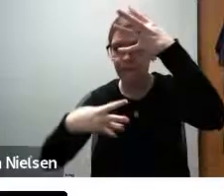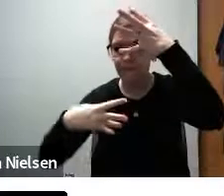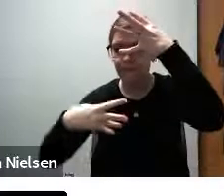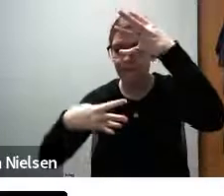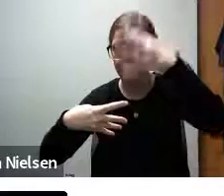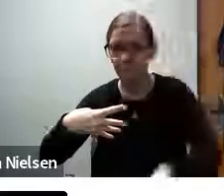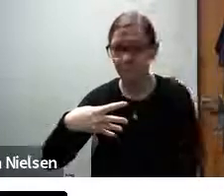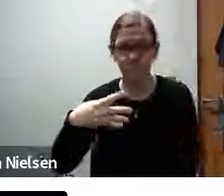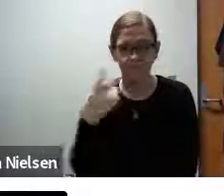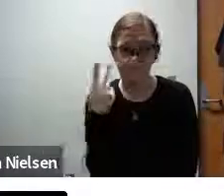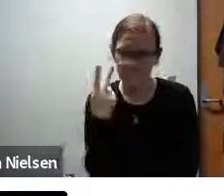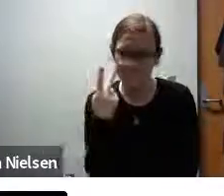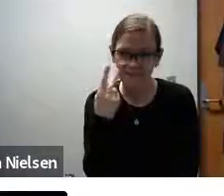So you can draw or you can text.